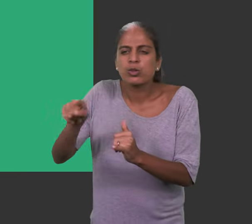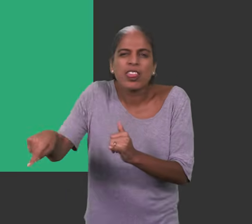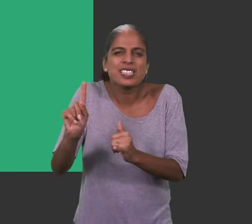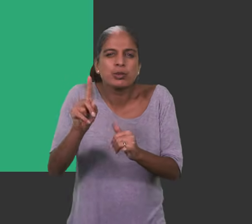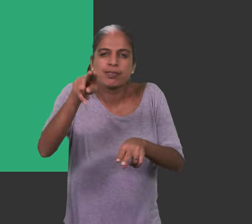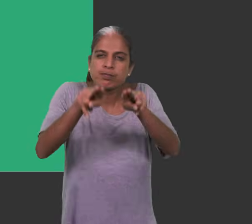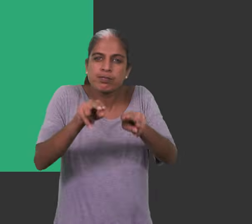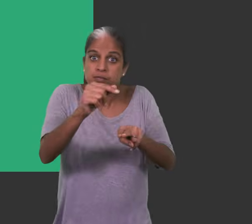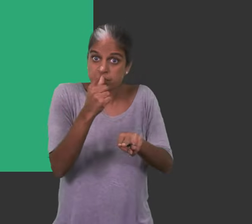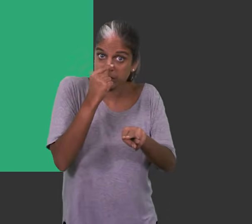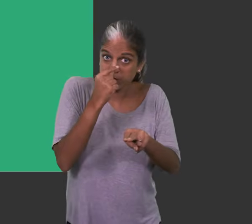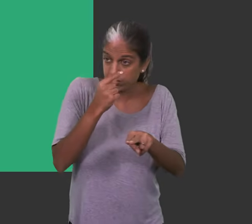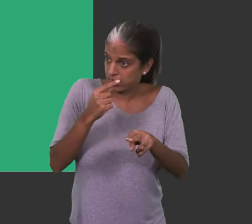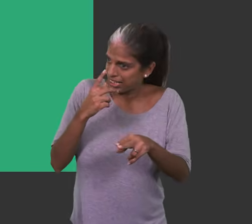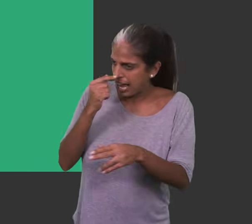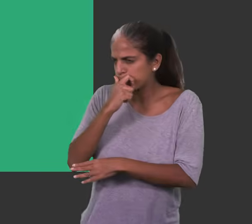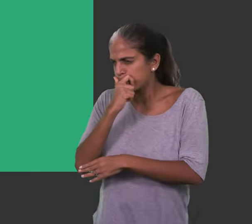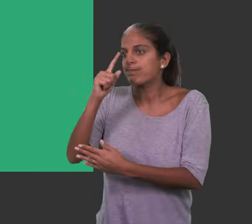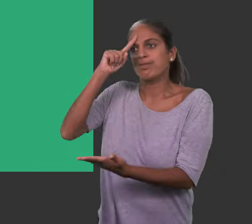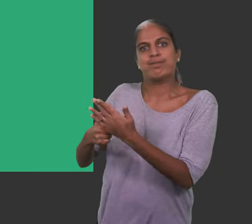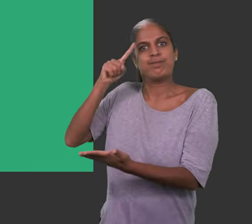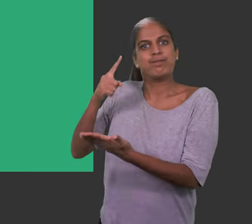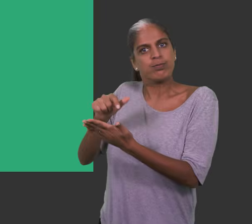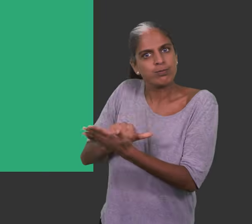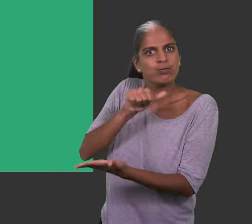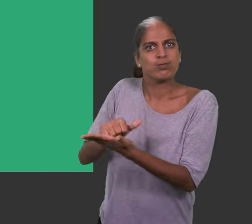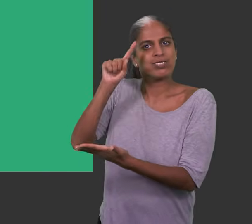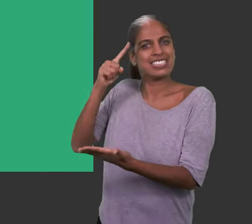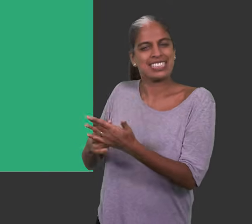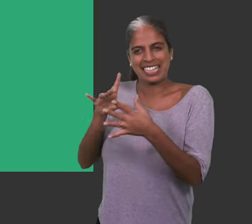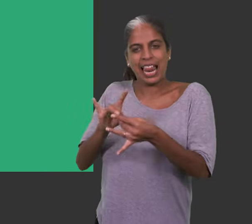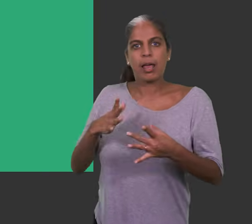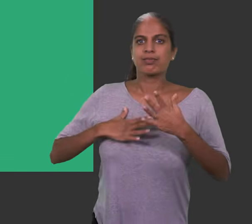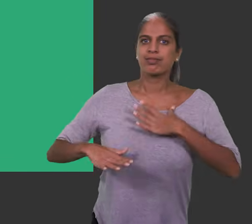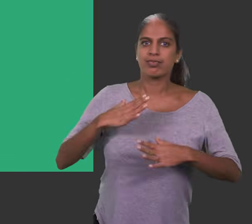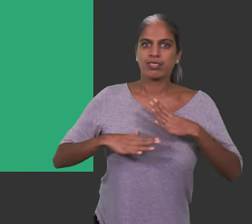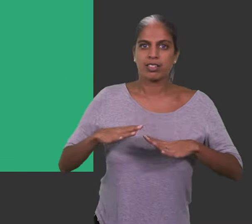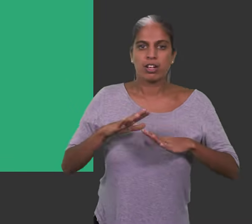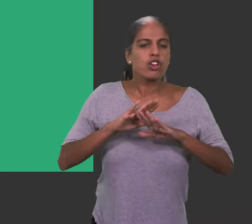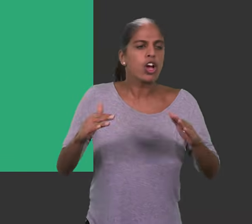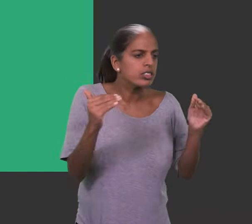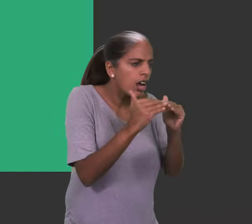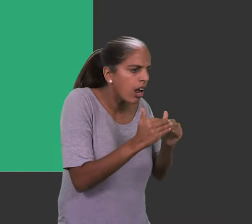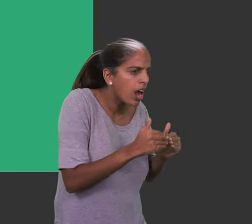and make effective decisions in relation to your behaviours at the grade, or level, of the job you have applied for,